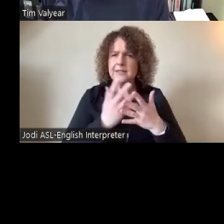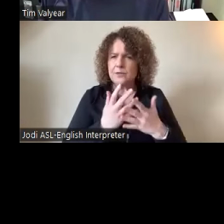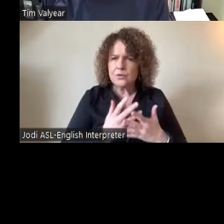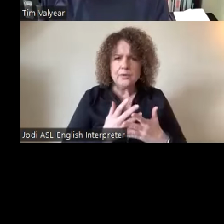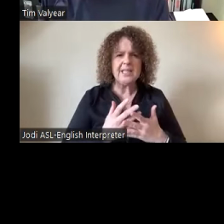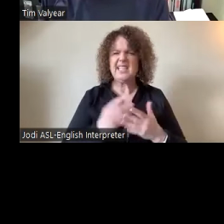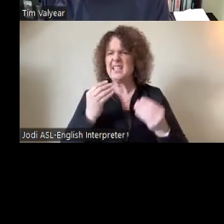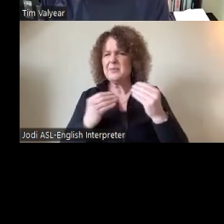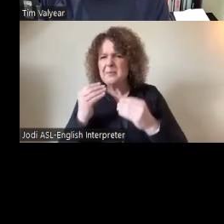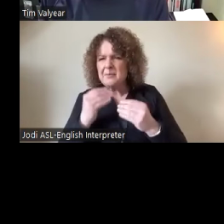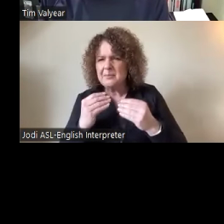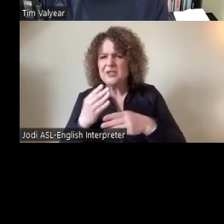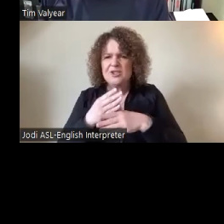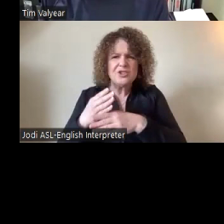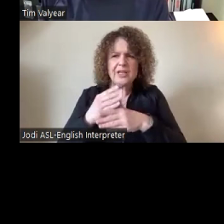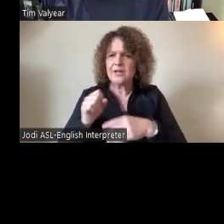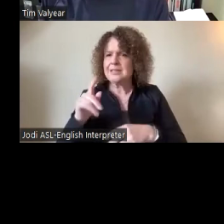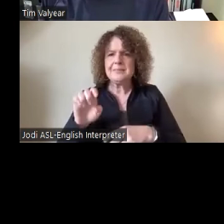to live with? Okay. We covered all that on 109,